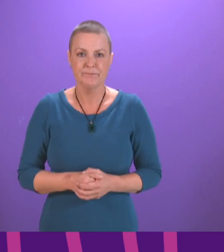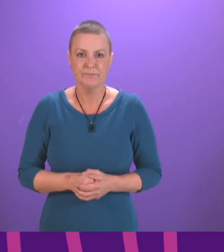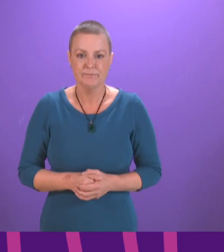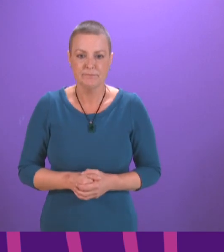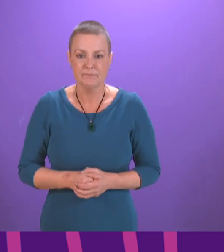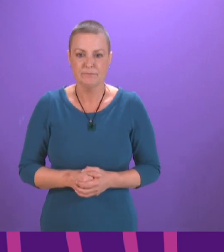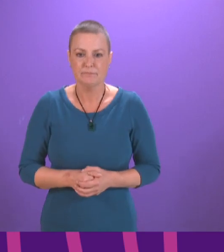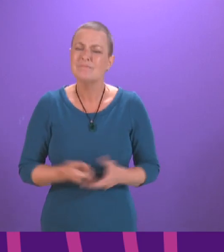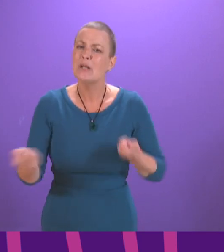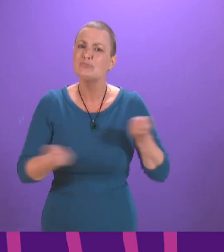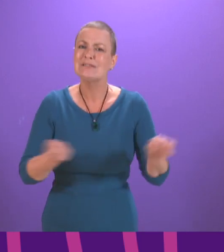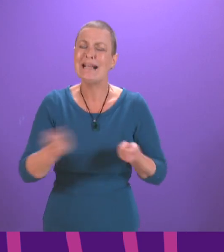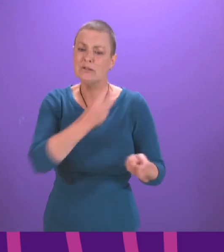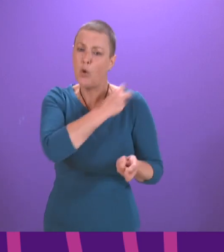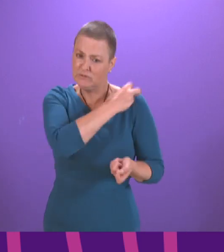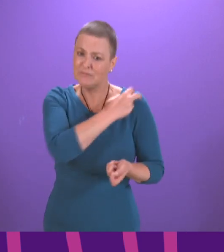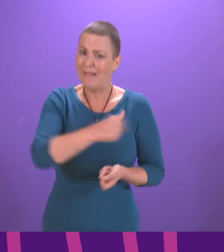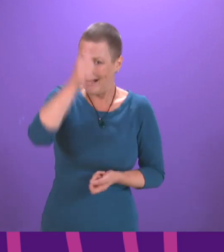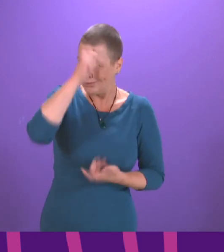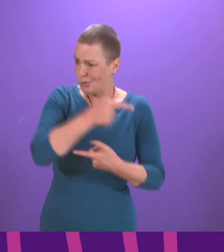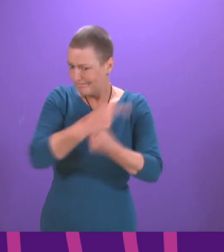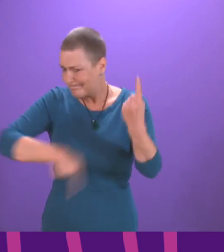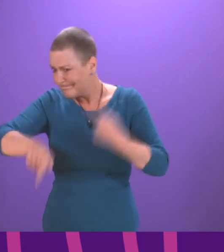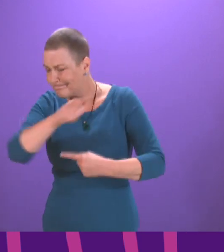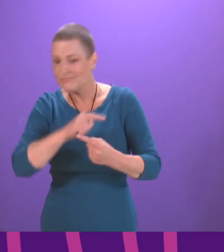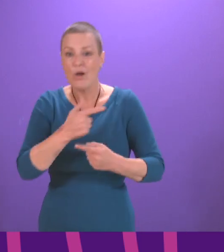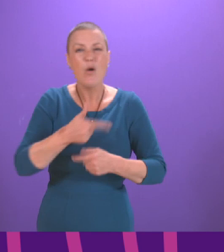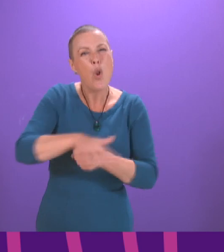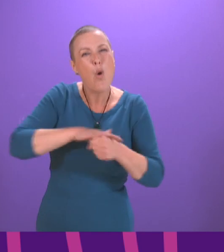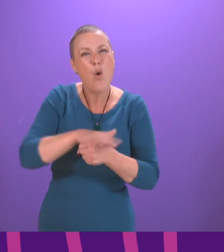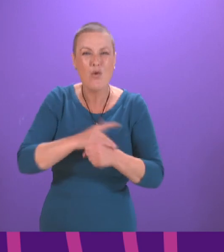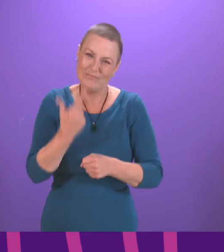by amateur football teams. A local amateur football team in my constituency—Maryhill